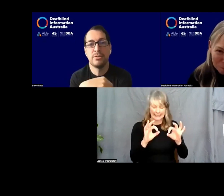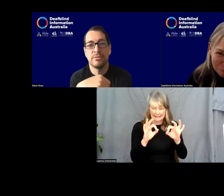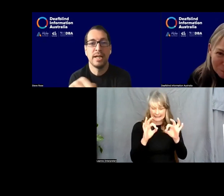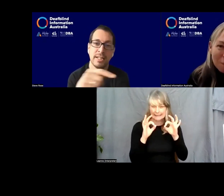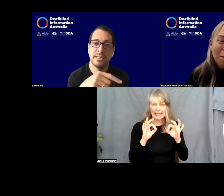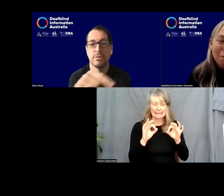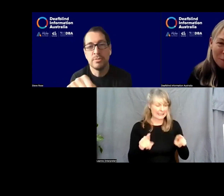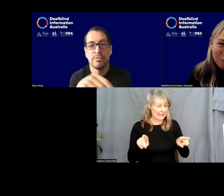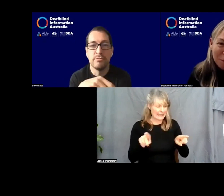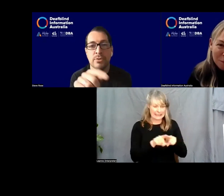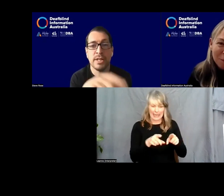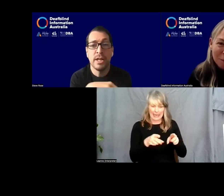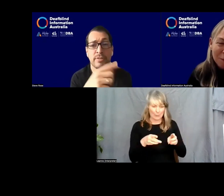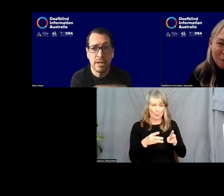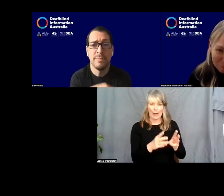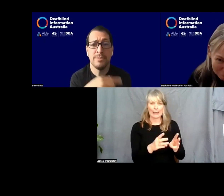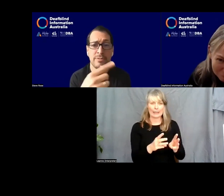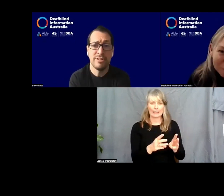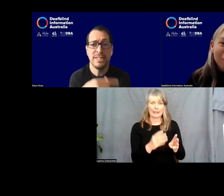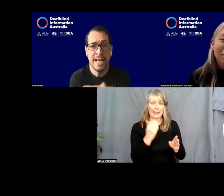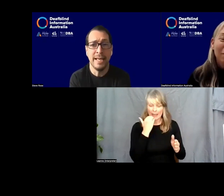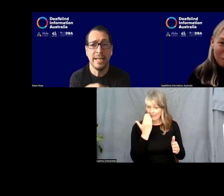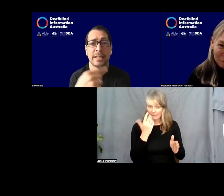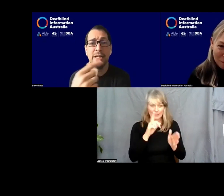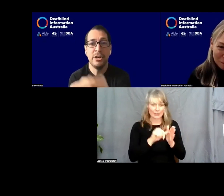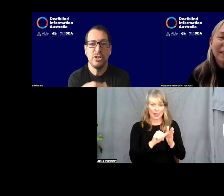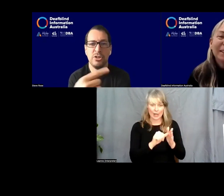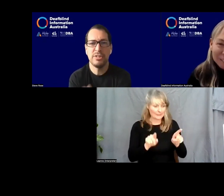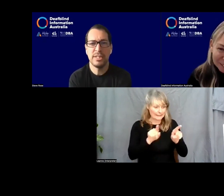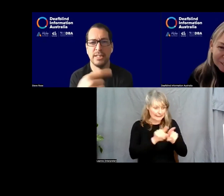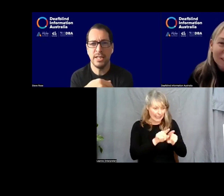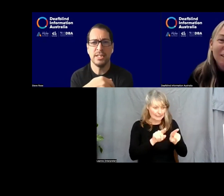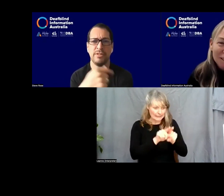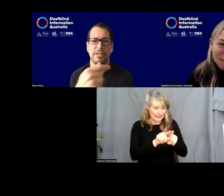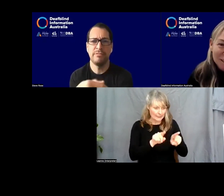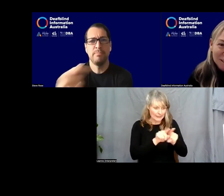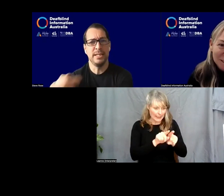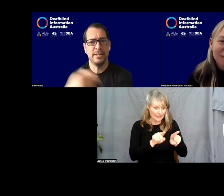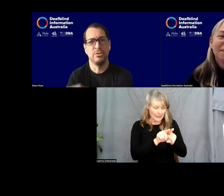adopt different roles and over times of retelling you take turns for different bits